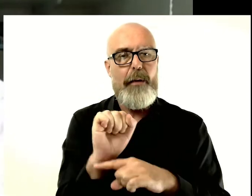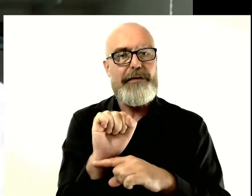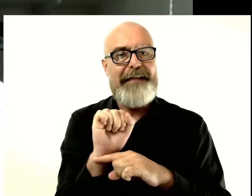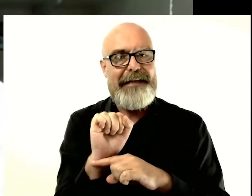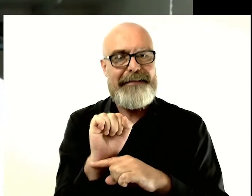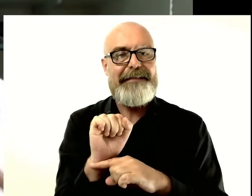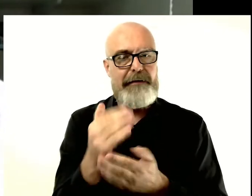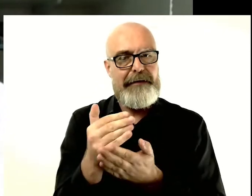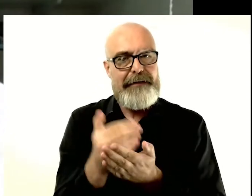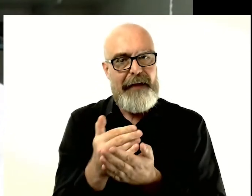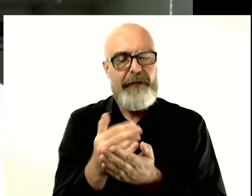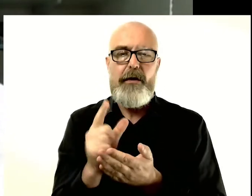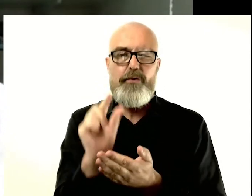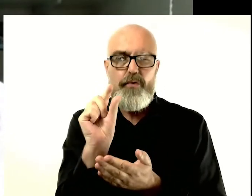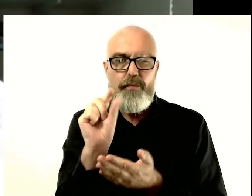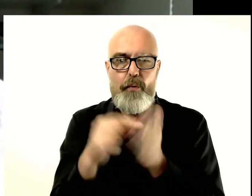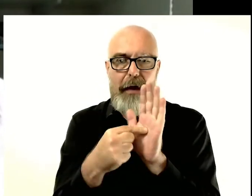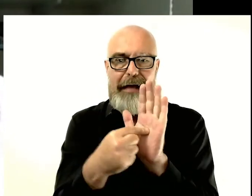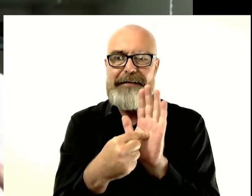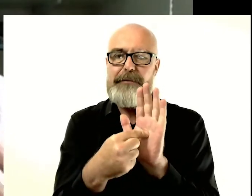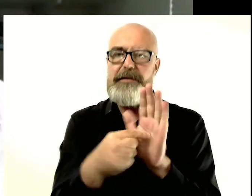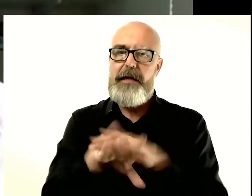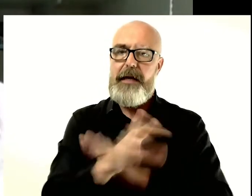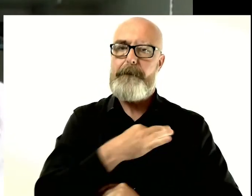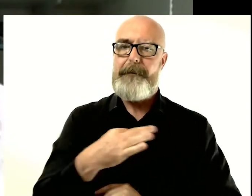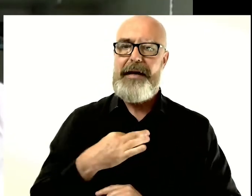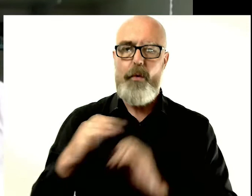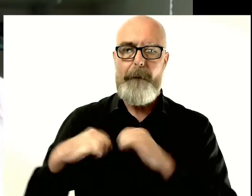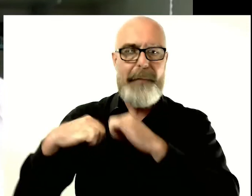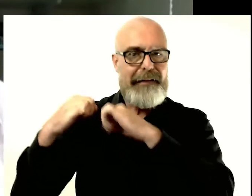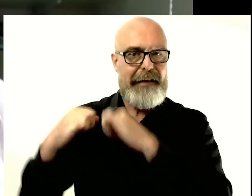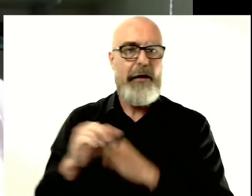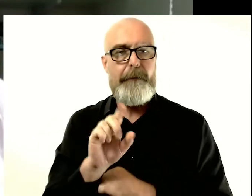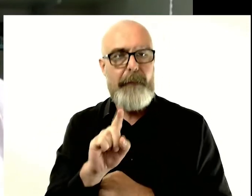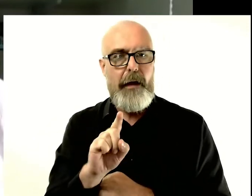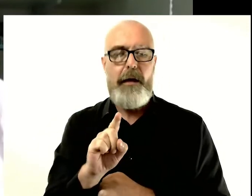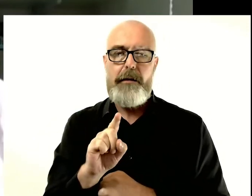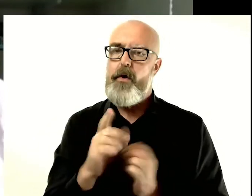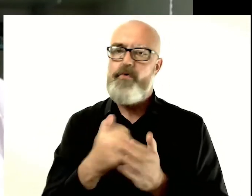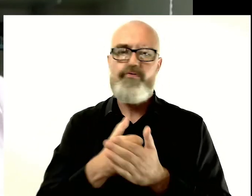objects we preserve them and we have a little exhibition in the